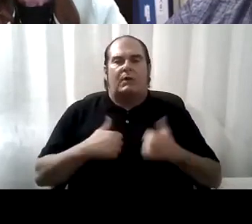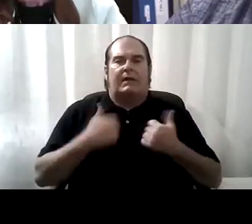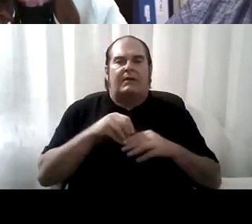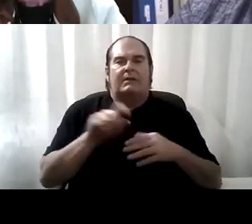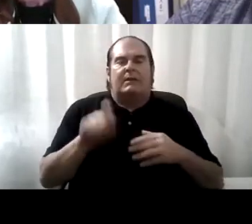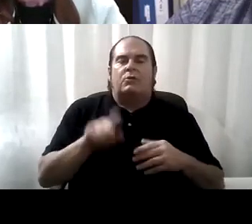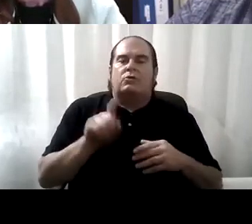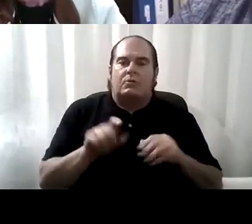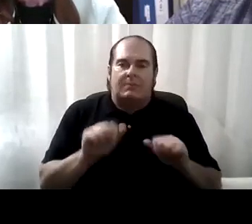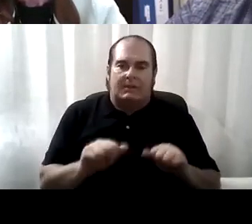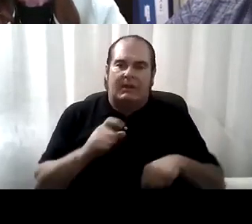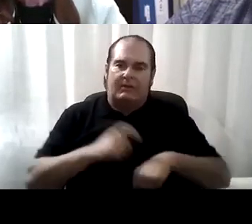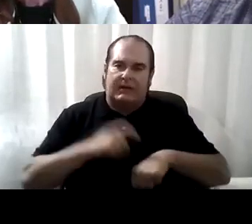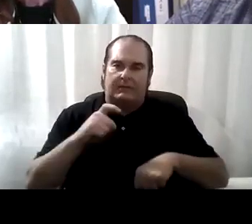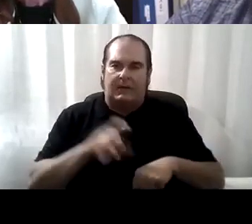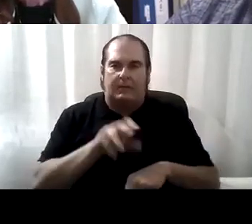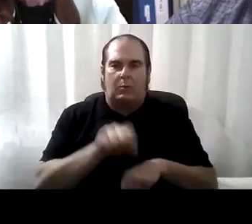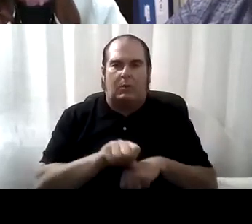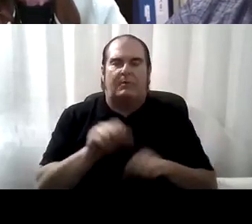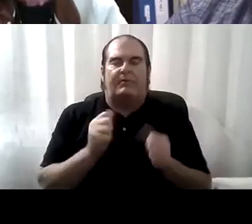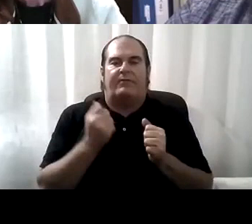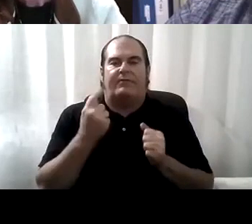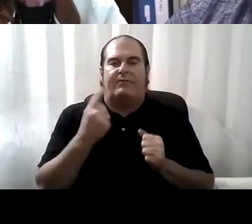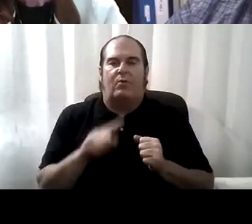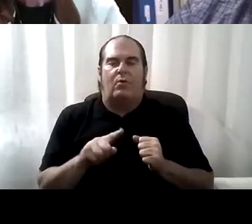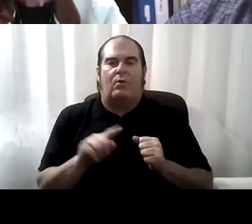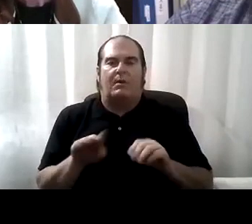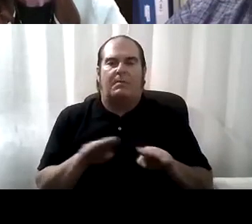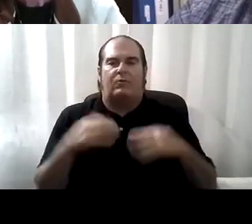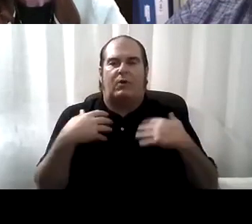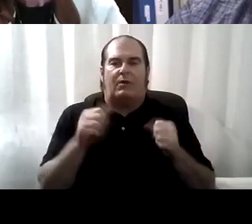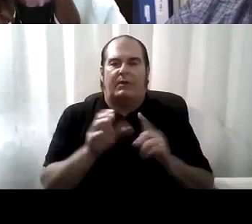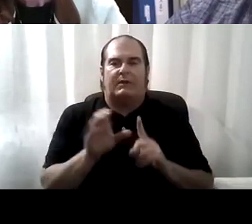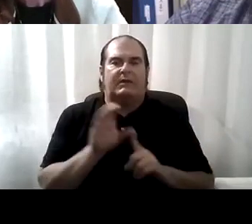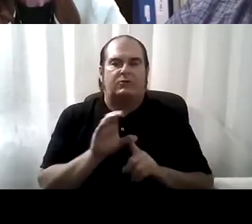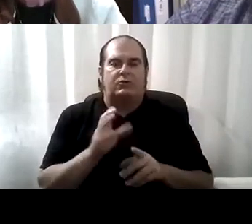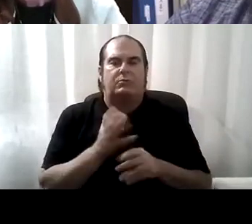a timely appointment for the behavioral health condition that you're being treated for.